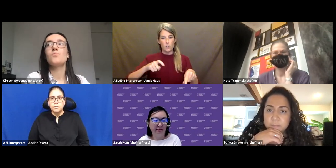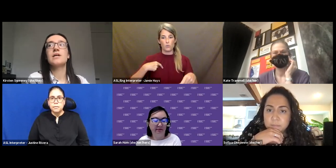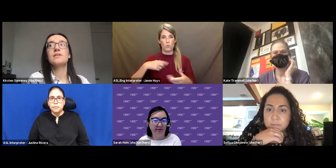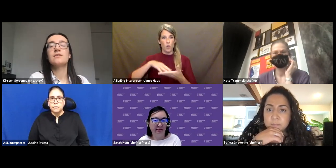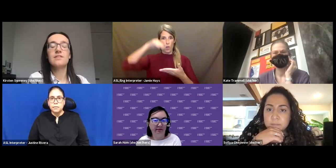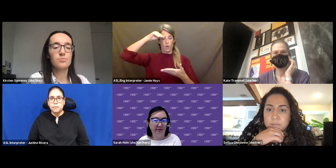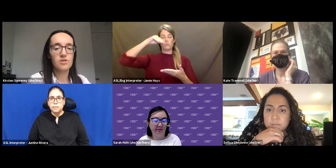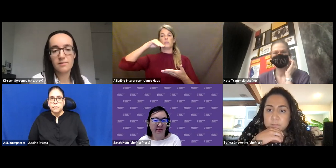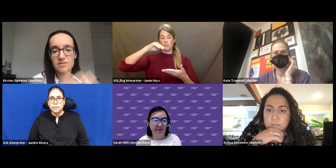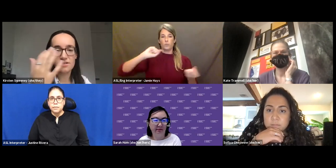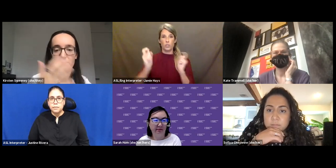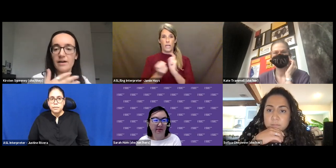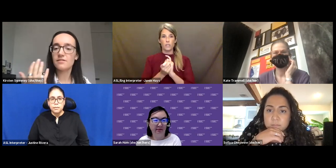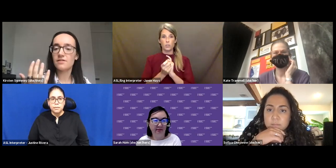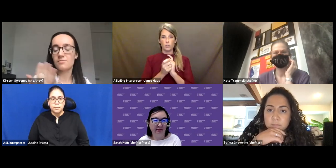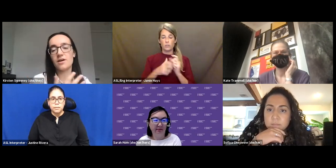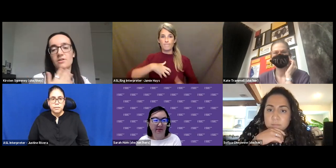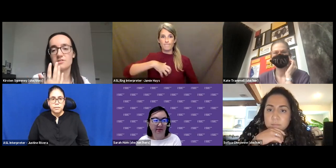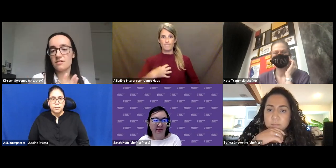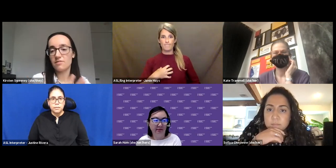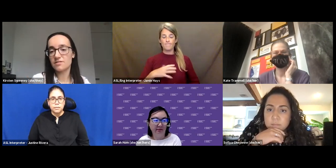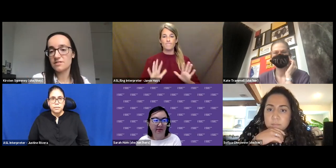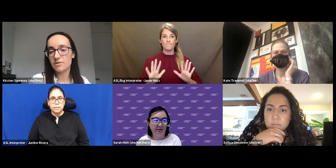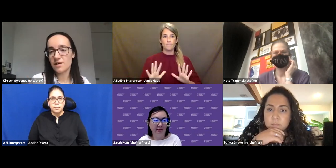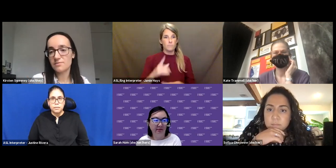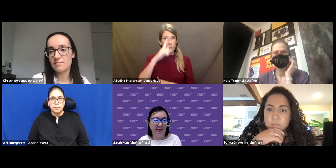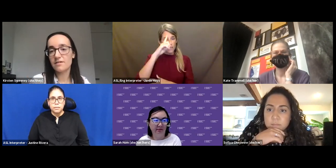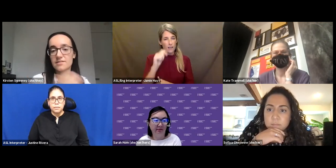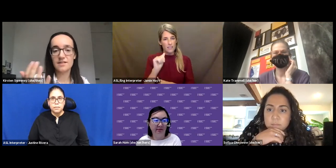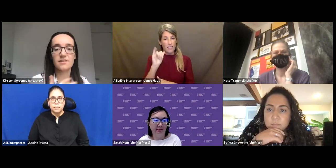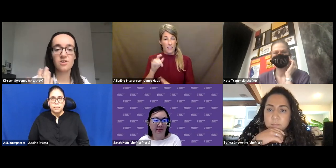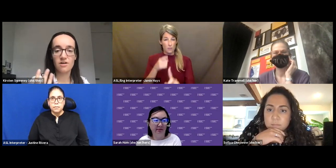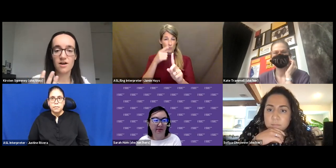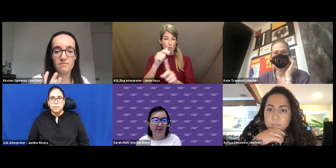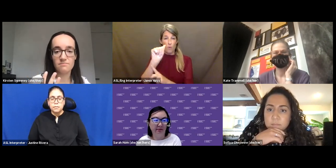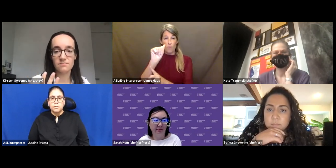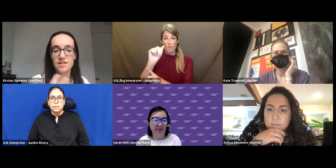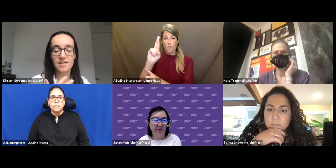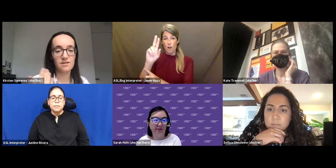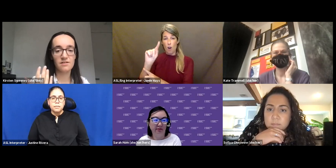what this program is all about, or what A.R.T./New York wants this program to be about is, like, let's all come together